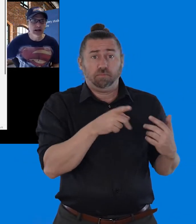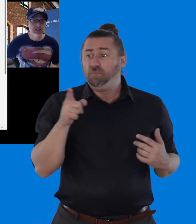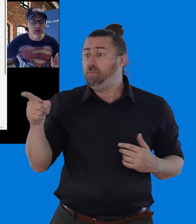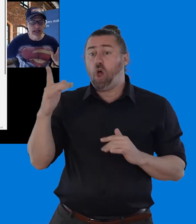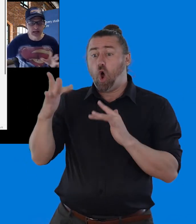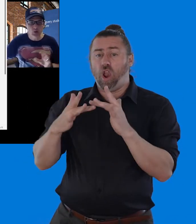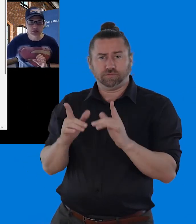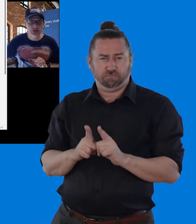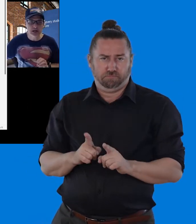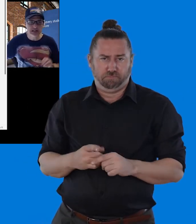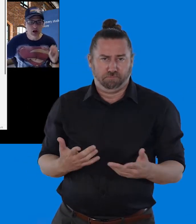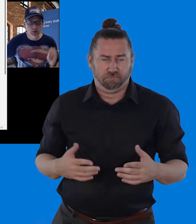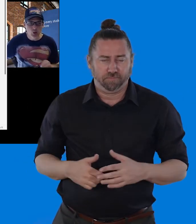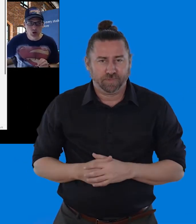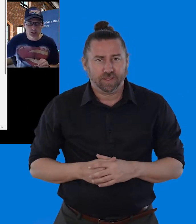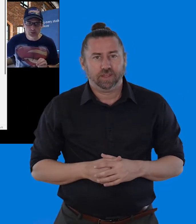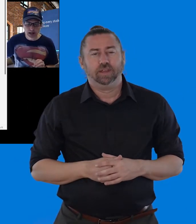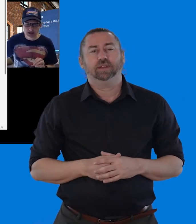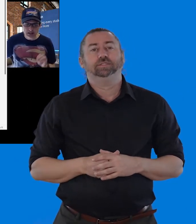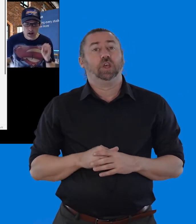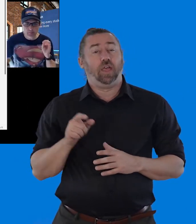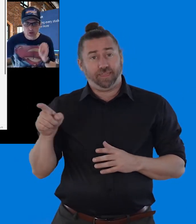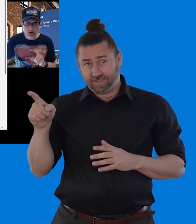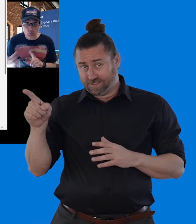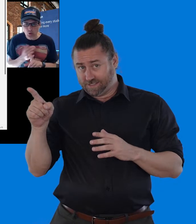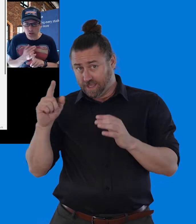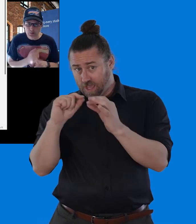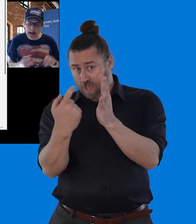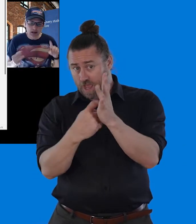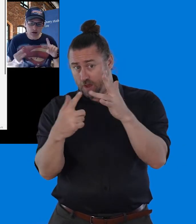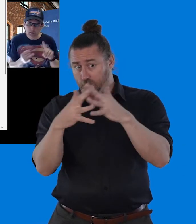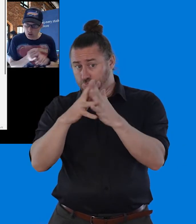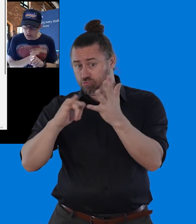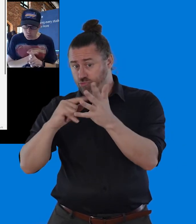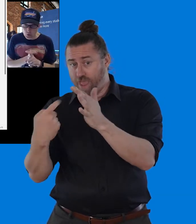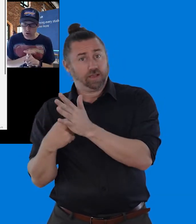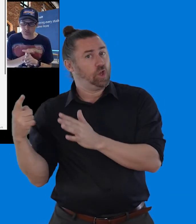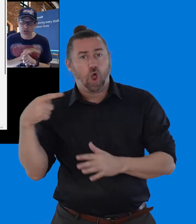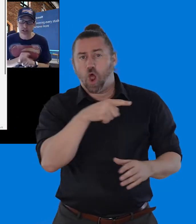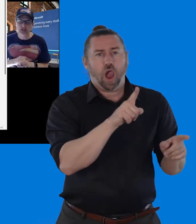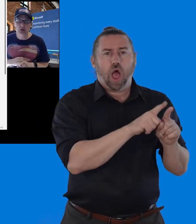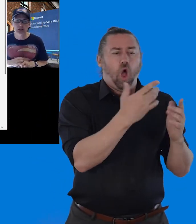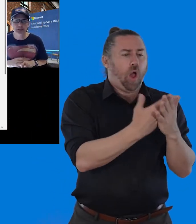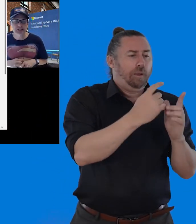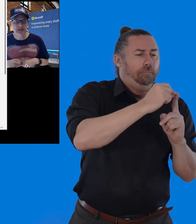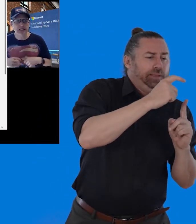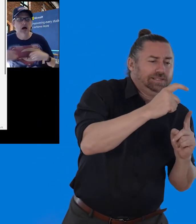OK, so again, I want to stress I'm in Word in the browser. I'm not in word on the Mac. I am not in Word fully installed on the PC.